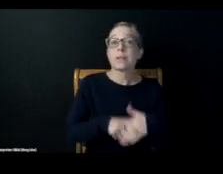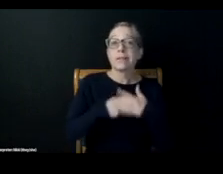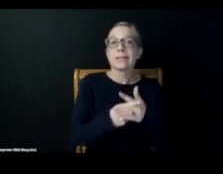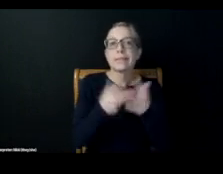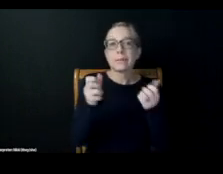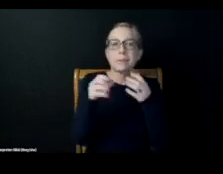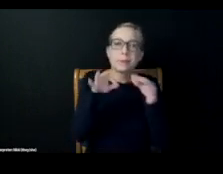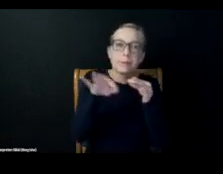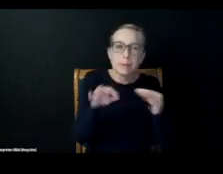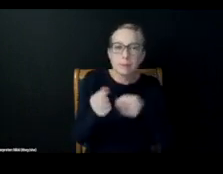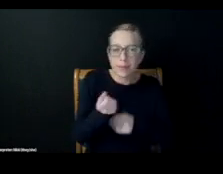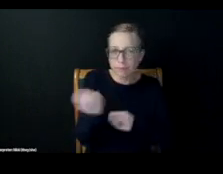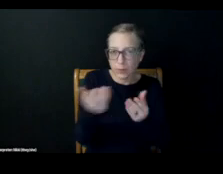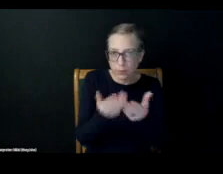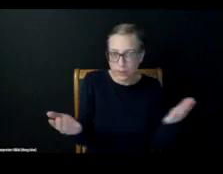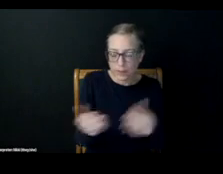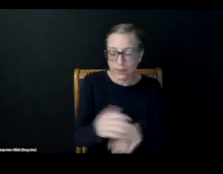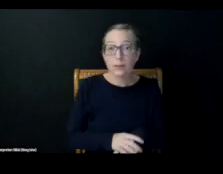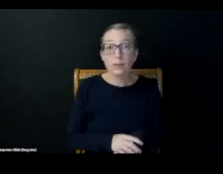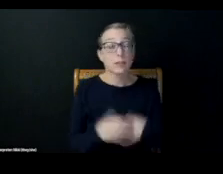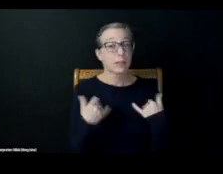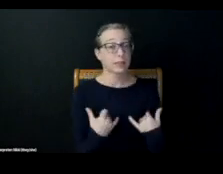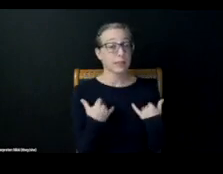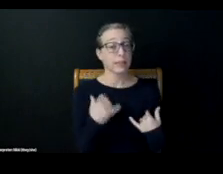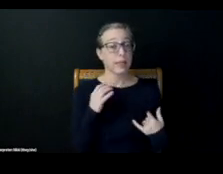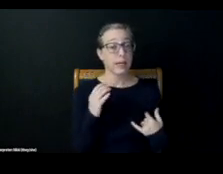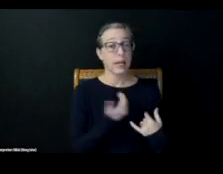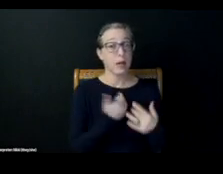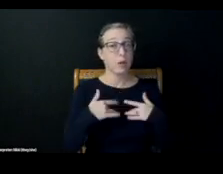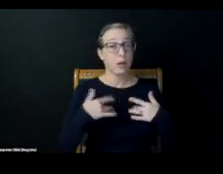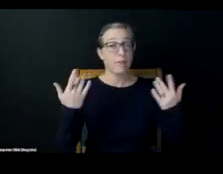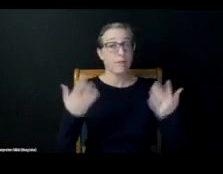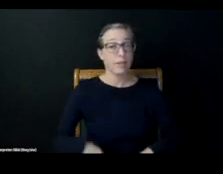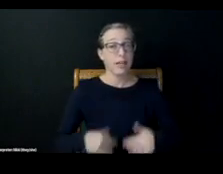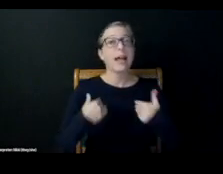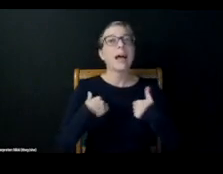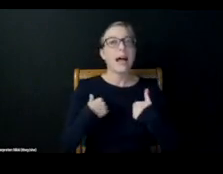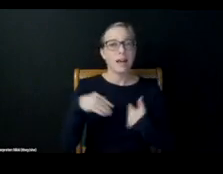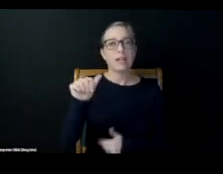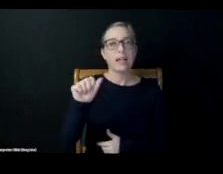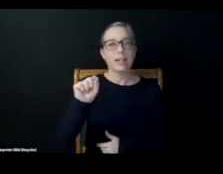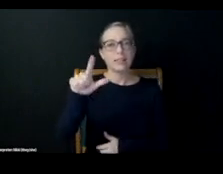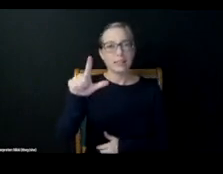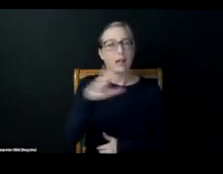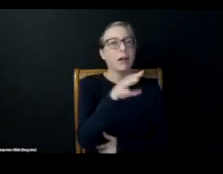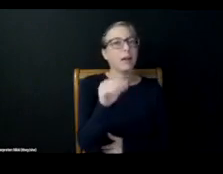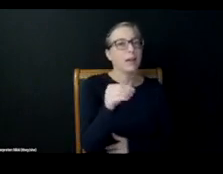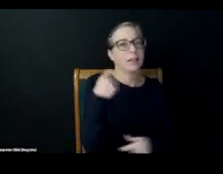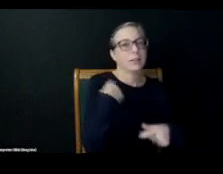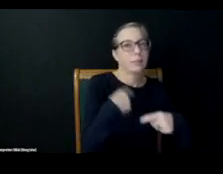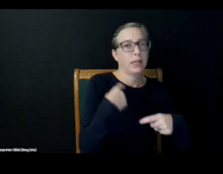Today, our event is supported by ASL interpreters and Spanish interpreter.